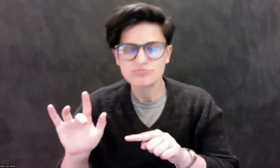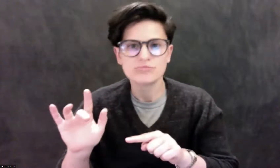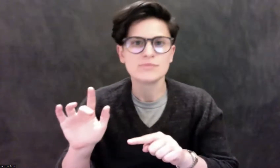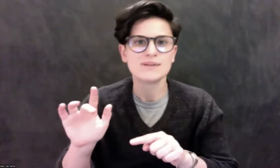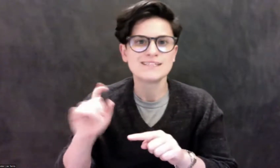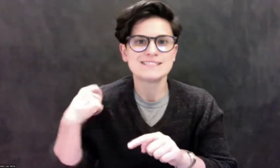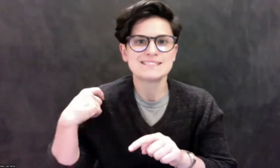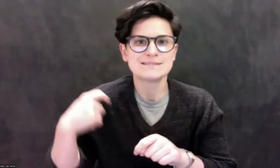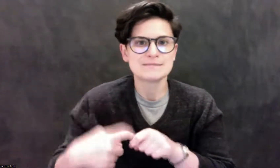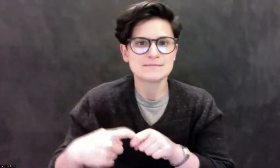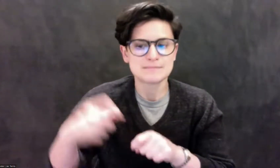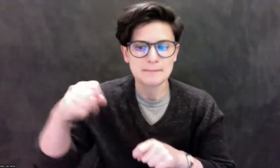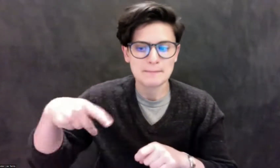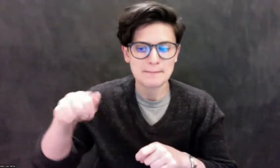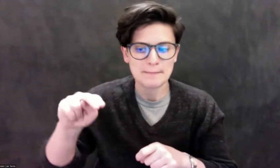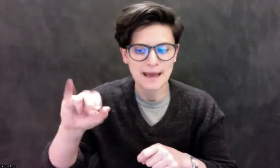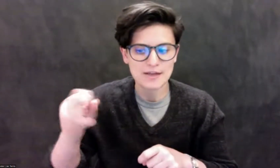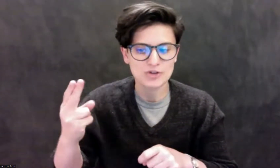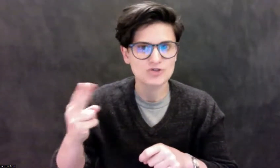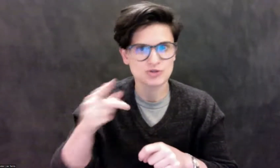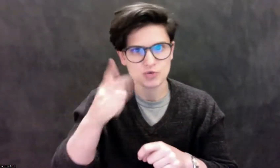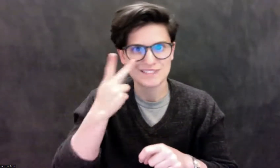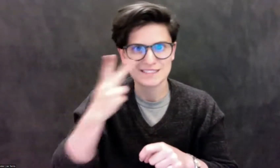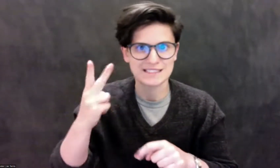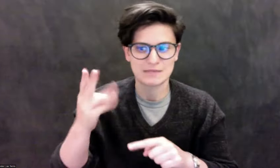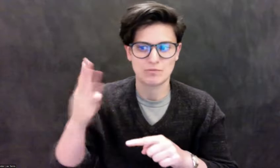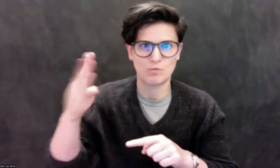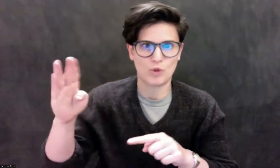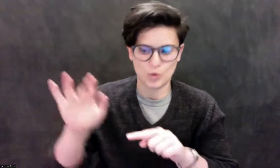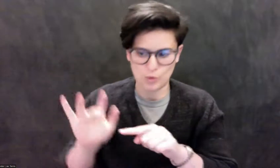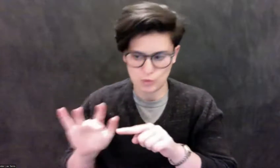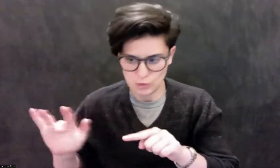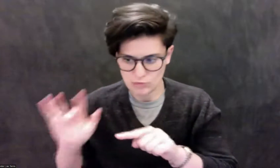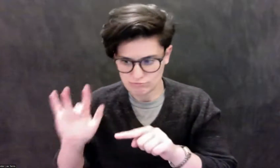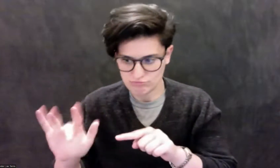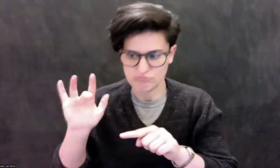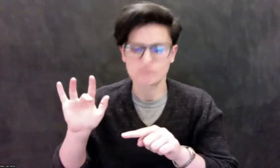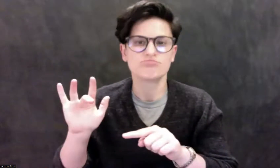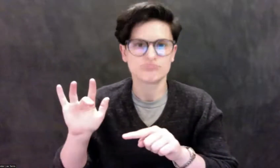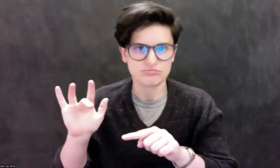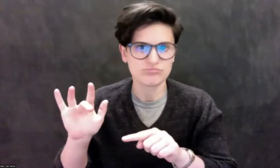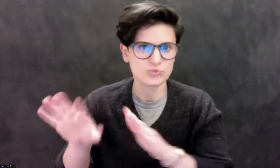select it by clicking on it. 15:03:20 If you would like for me to repeat